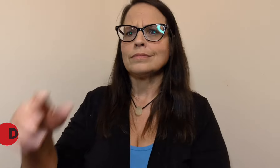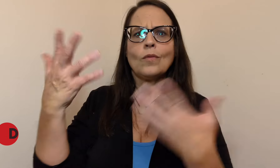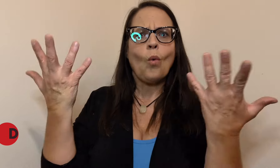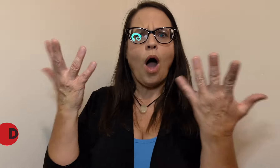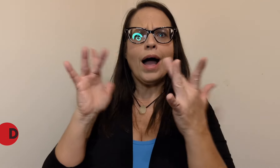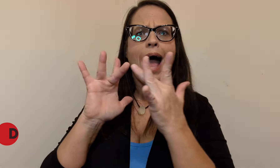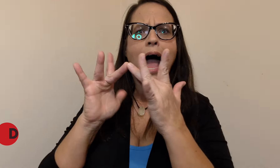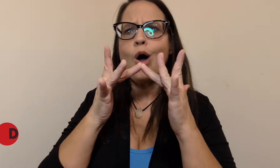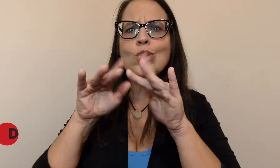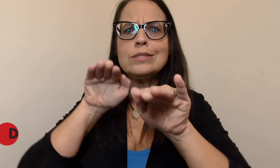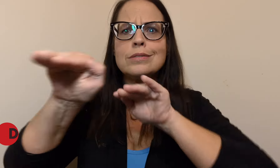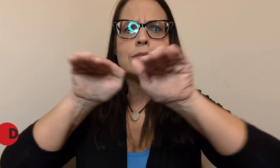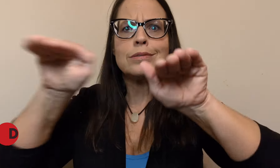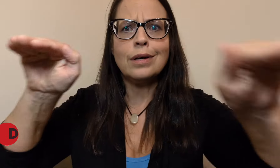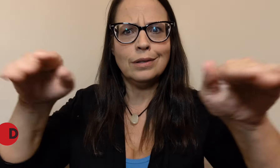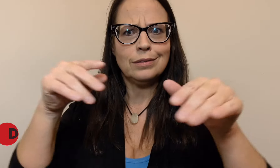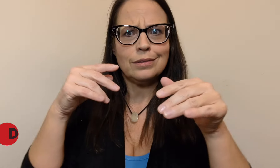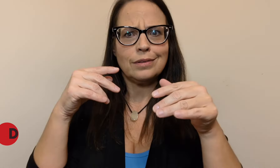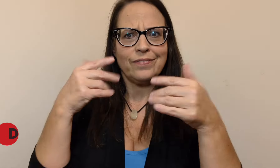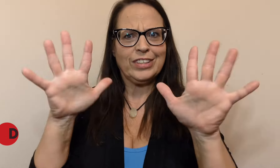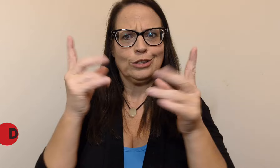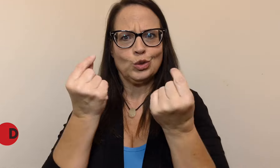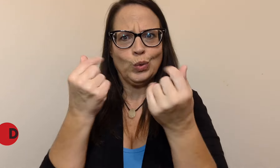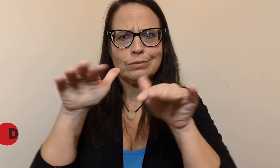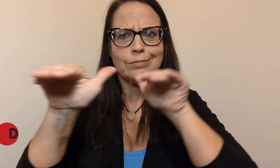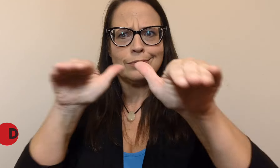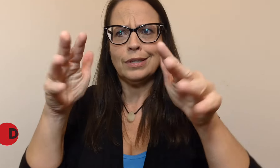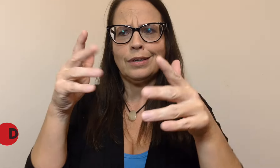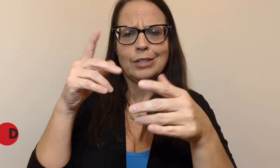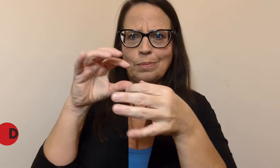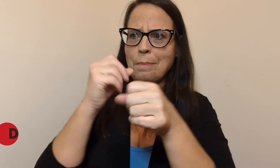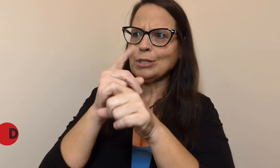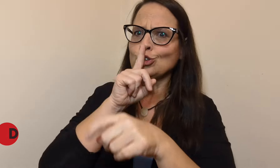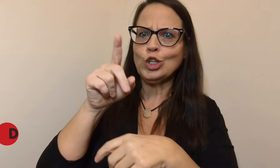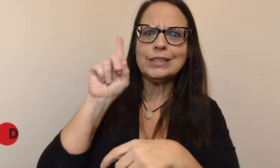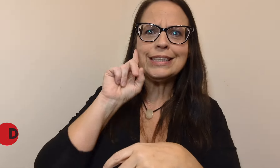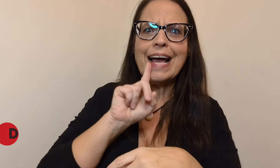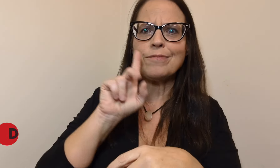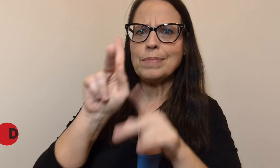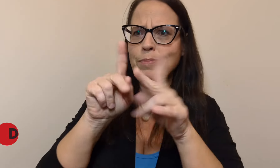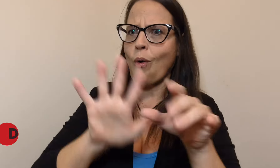[ROBYN]: What outreach is being done to make sure deaf people